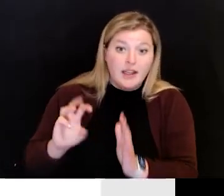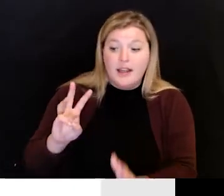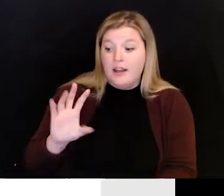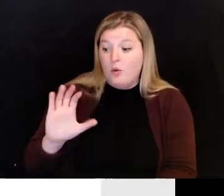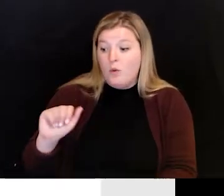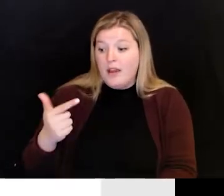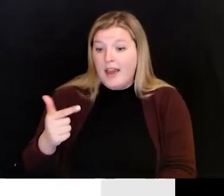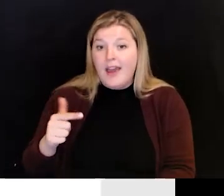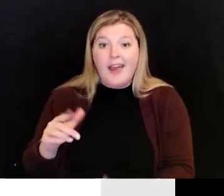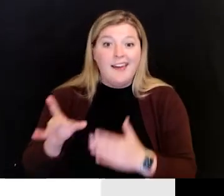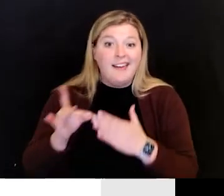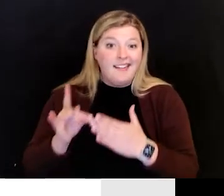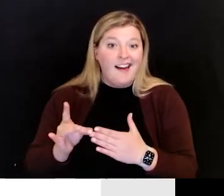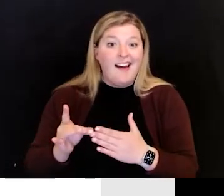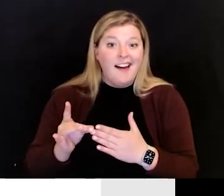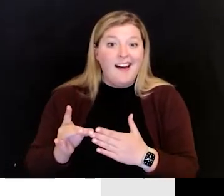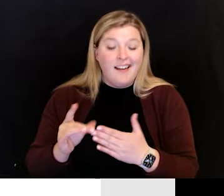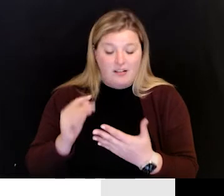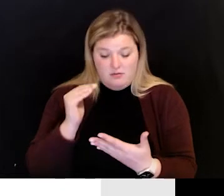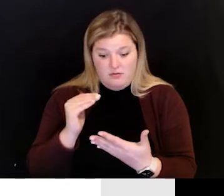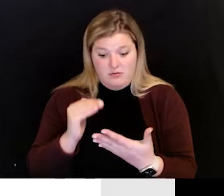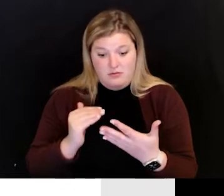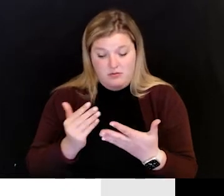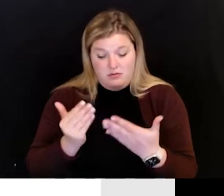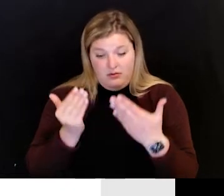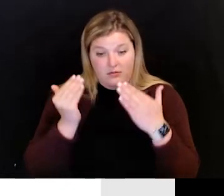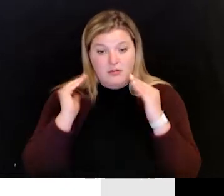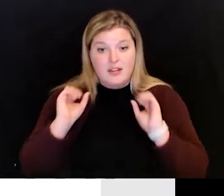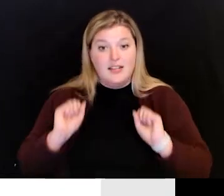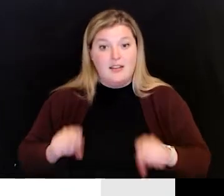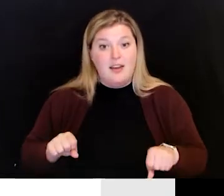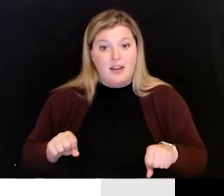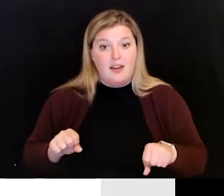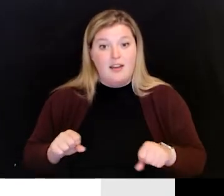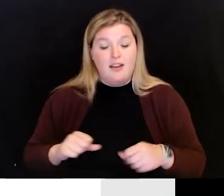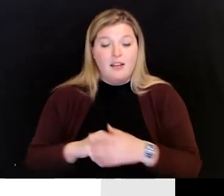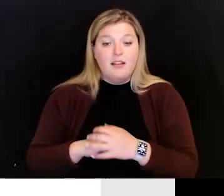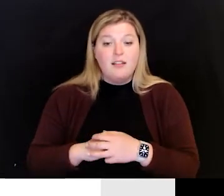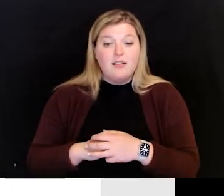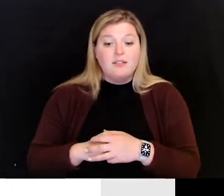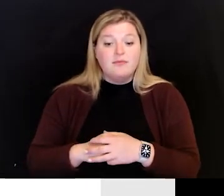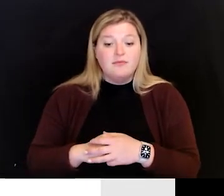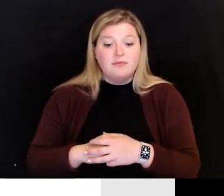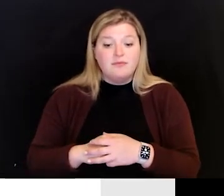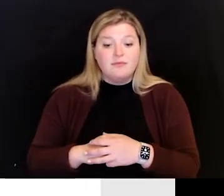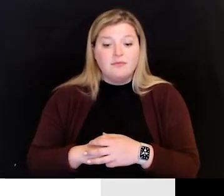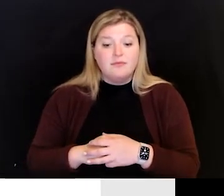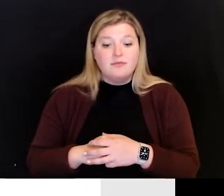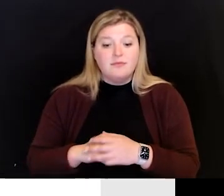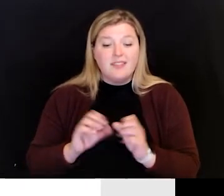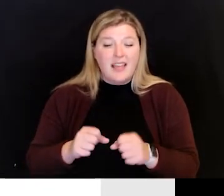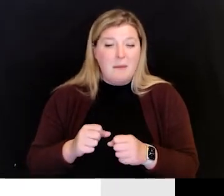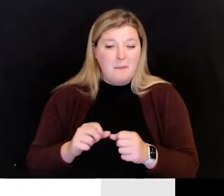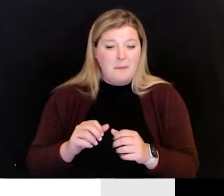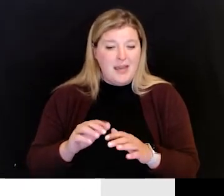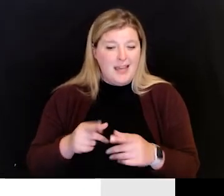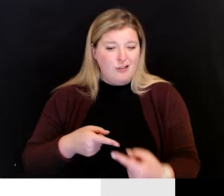can be really overwhelming, especially at first. It can be hard to differentiate between what